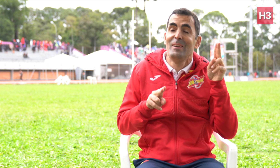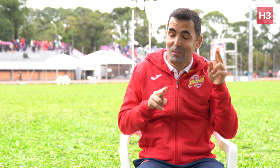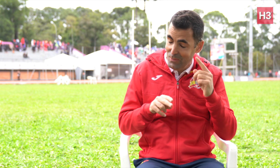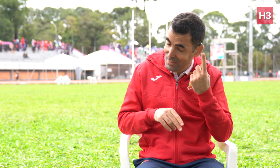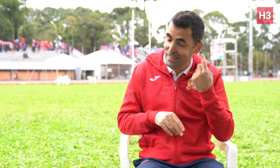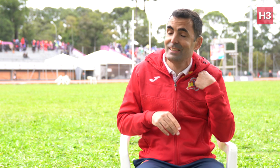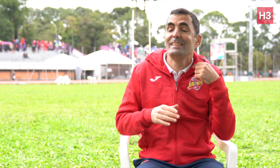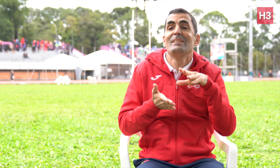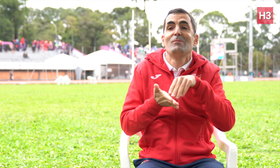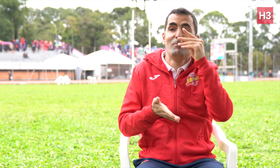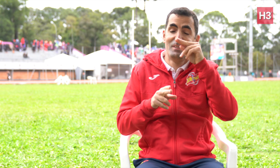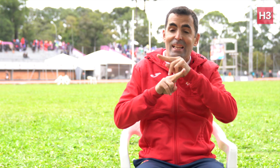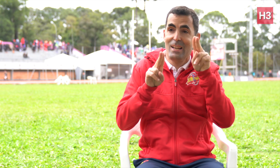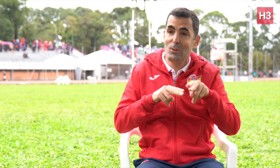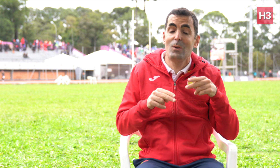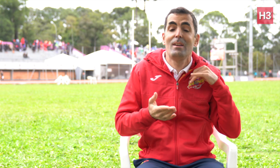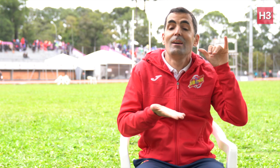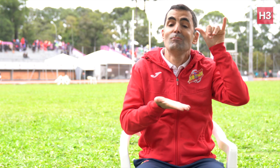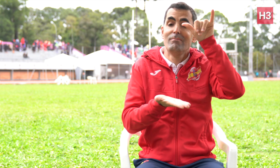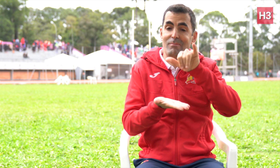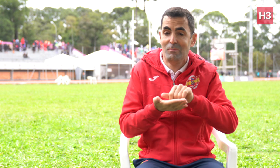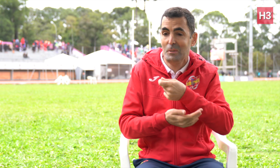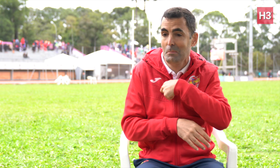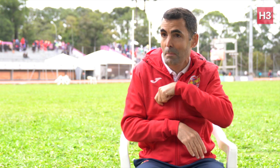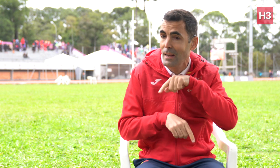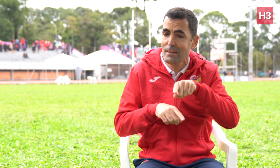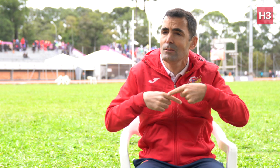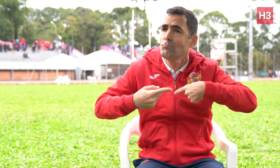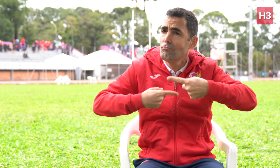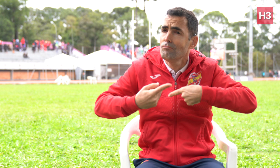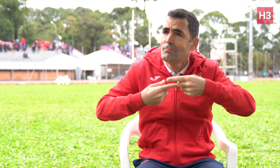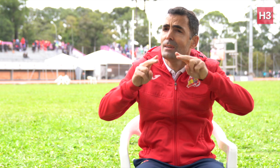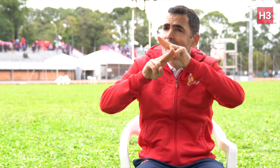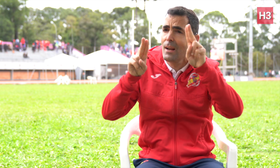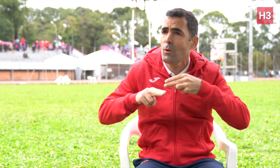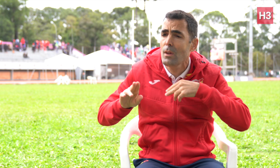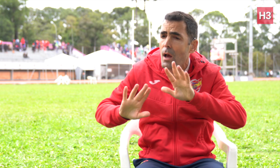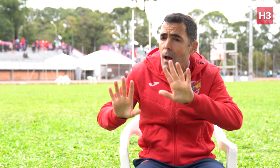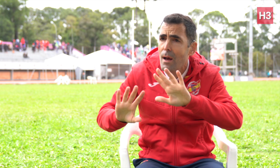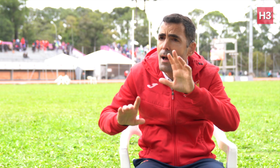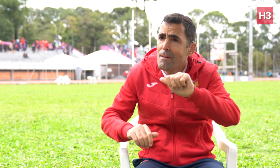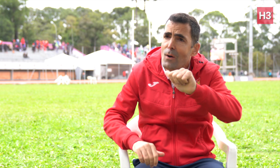so I learned International Signs. When I arrived in Spain,